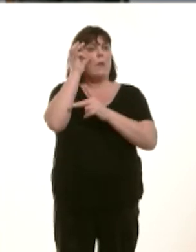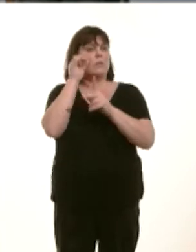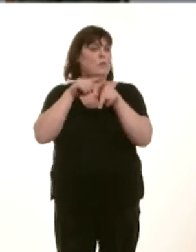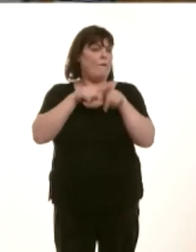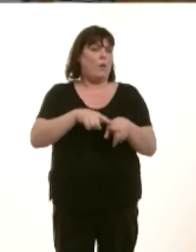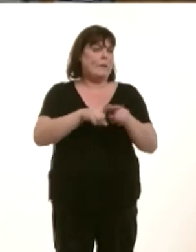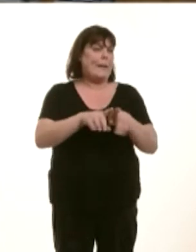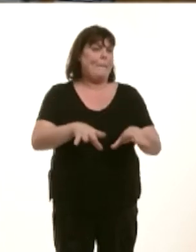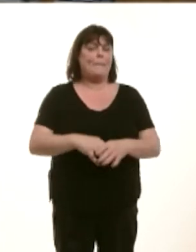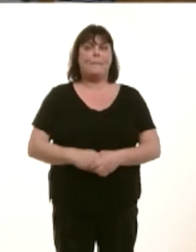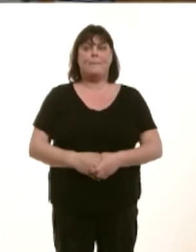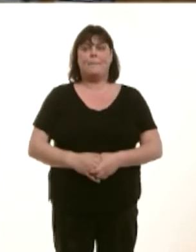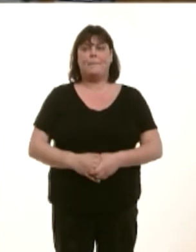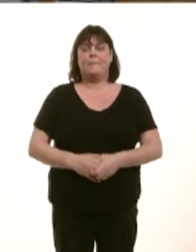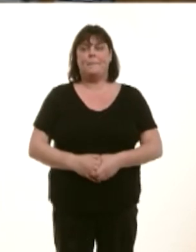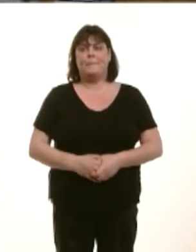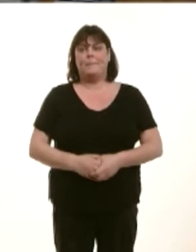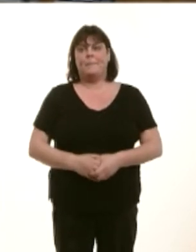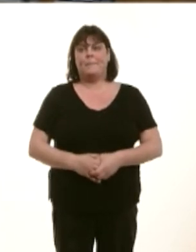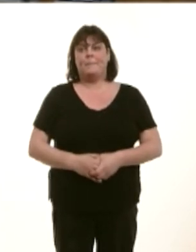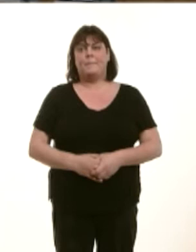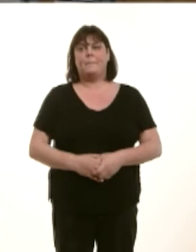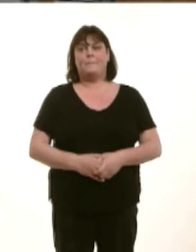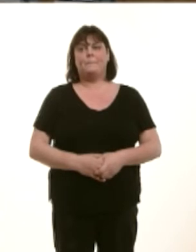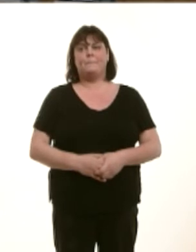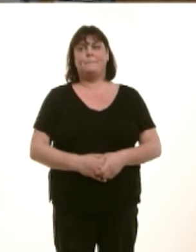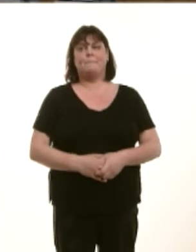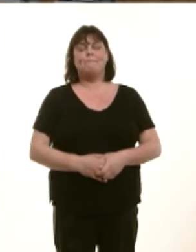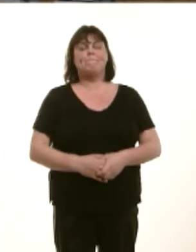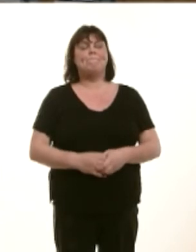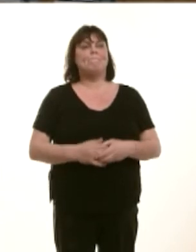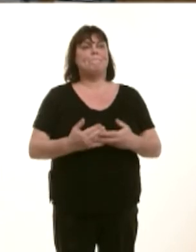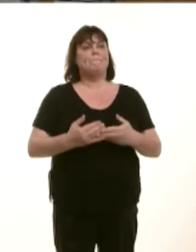model. Mark Isherwood: The housing benefit reforms,